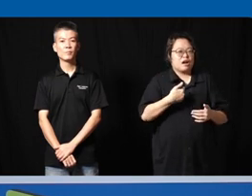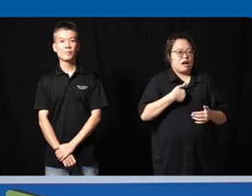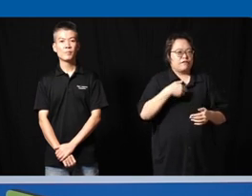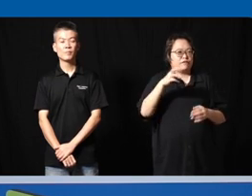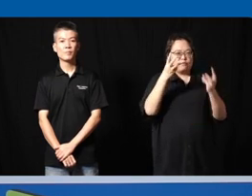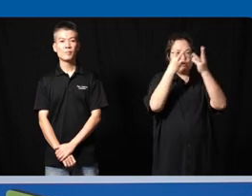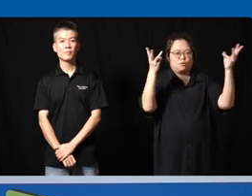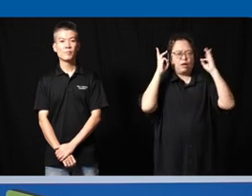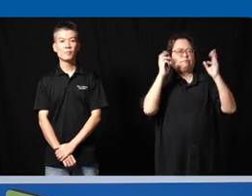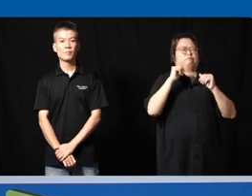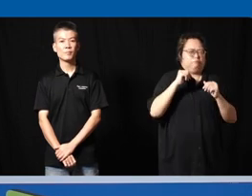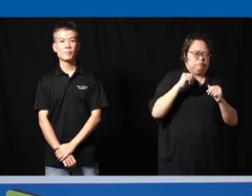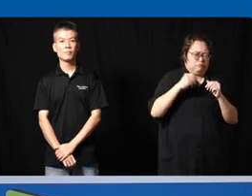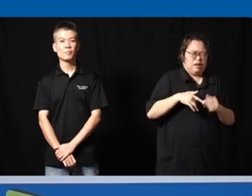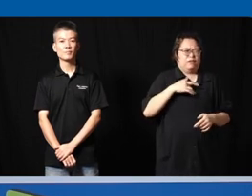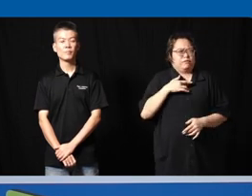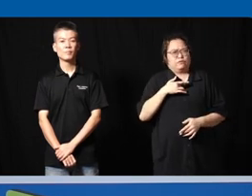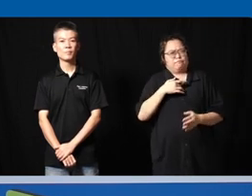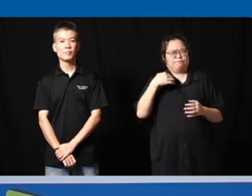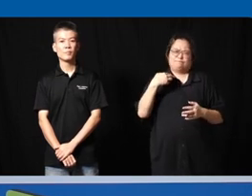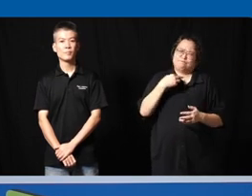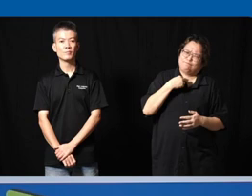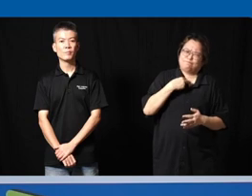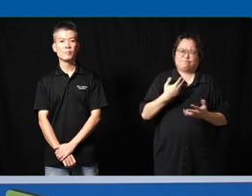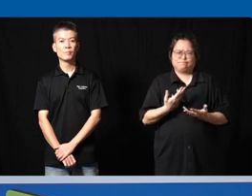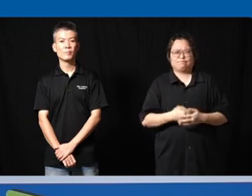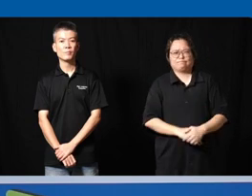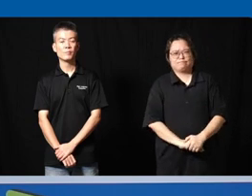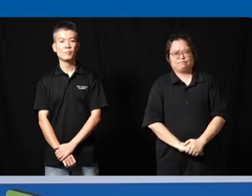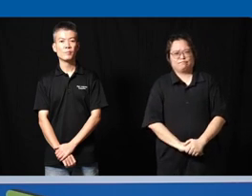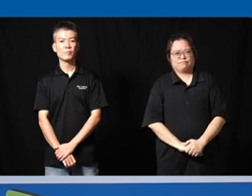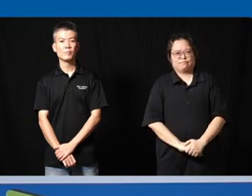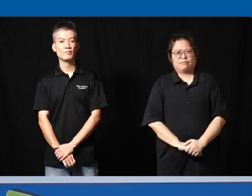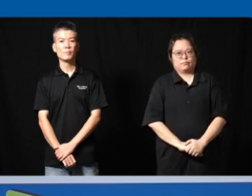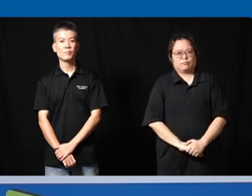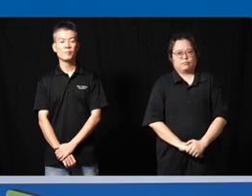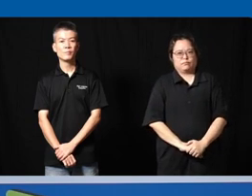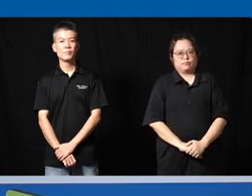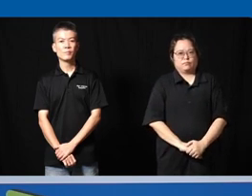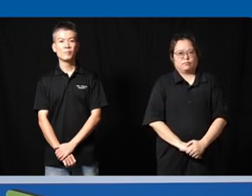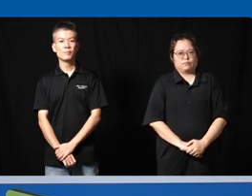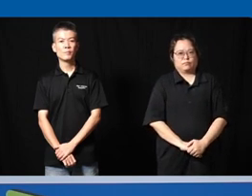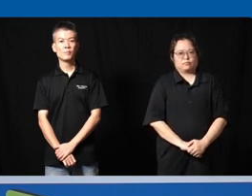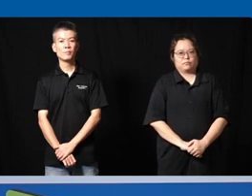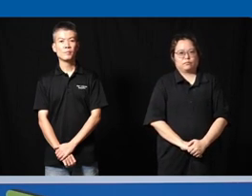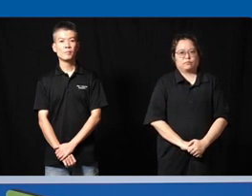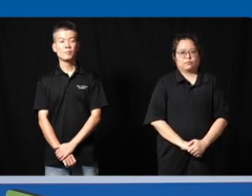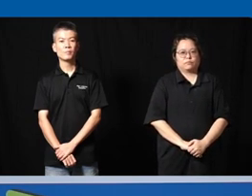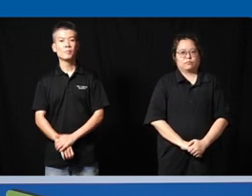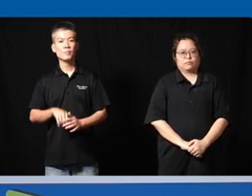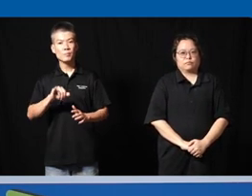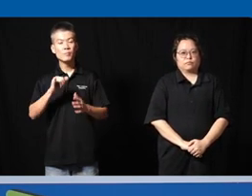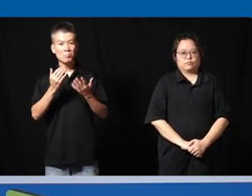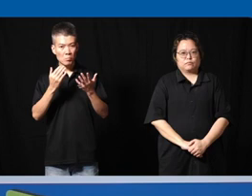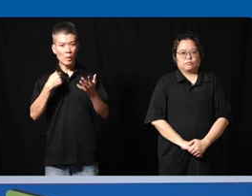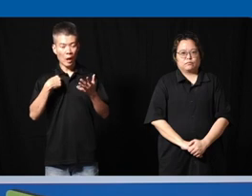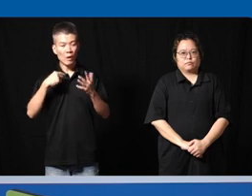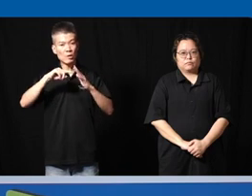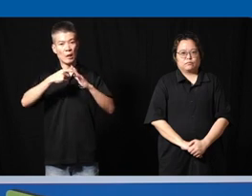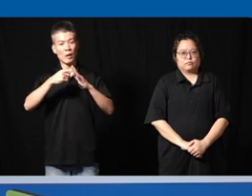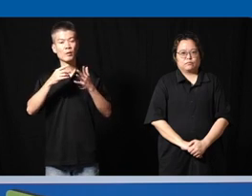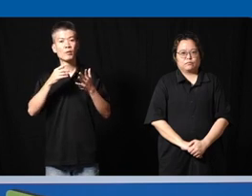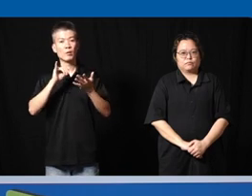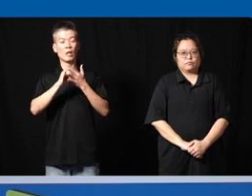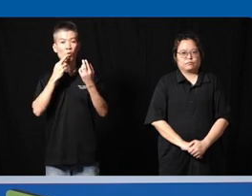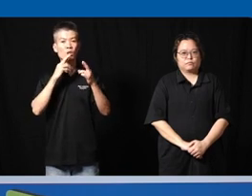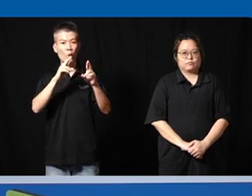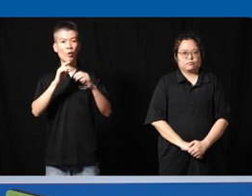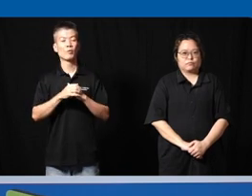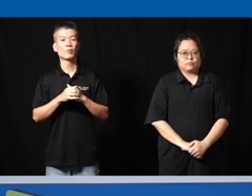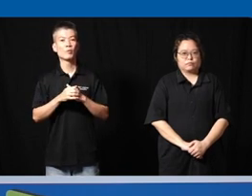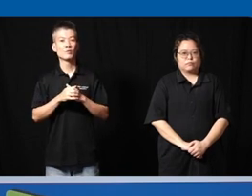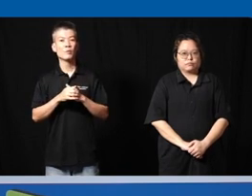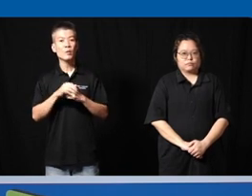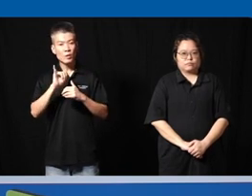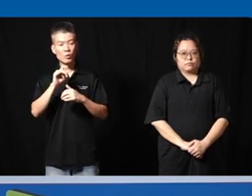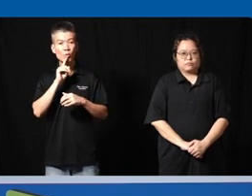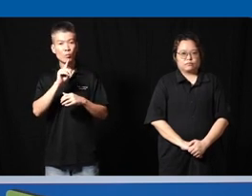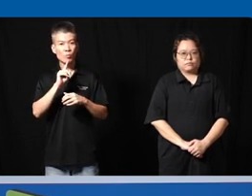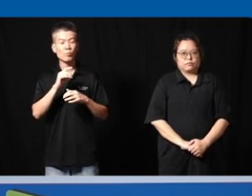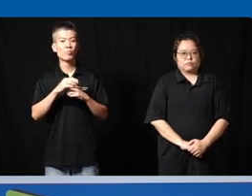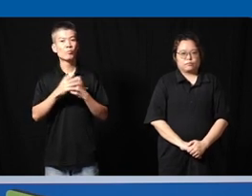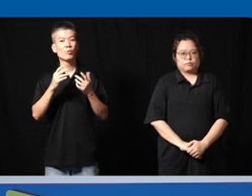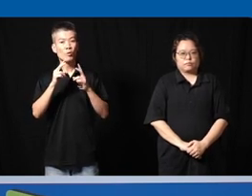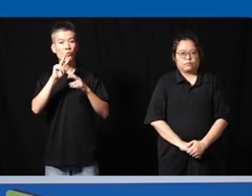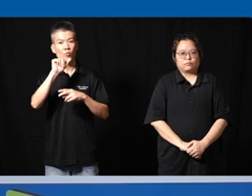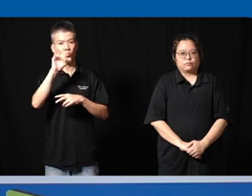wall so maybe I I'll I'll start the the response because it's a it's a really valid question right